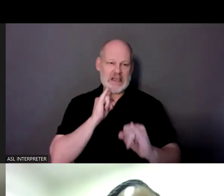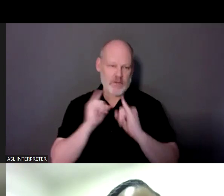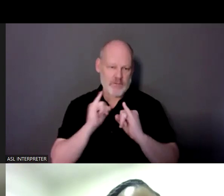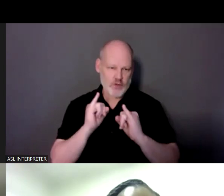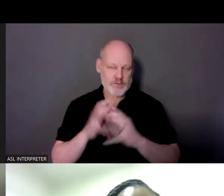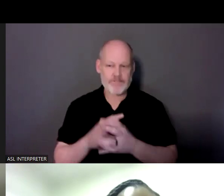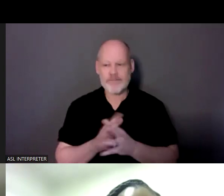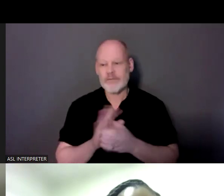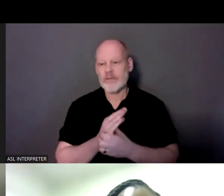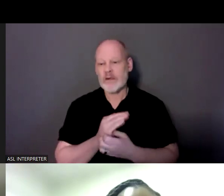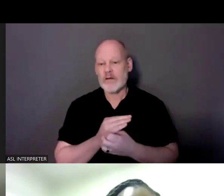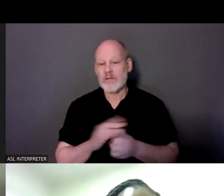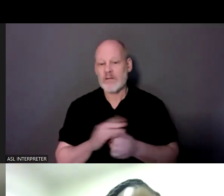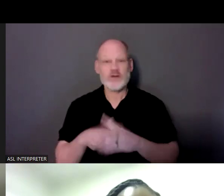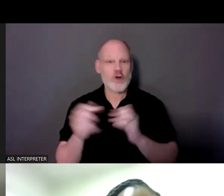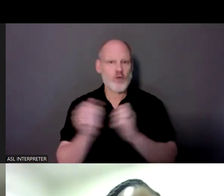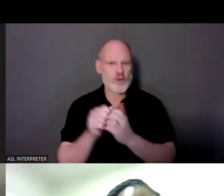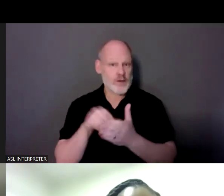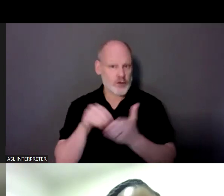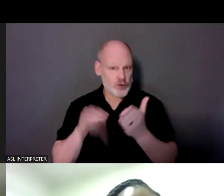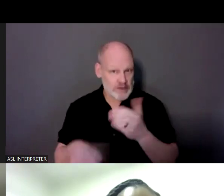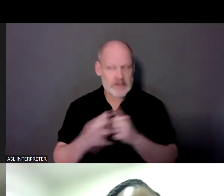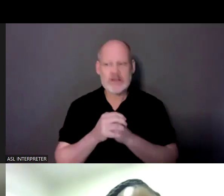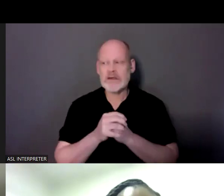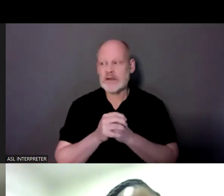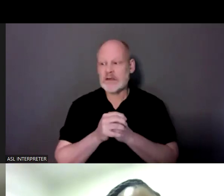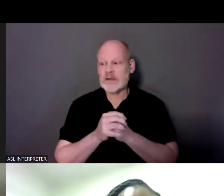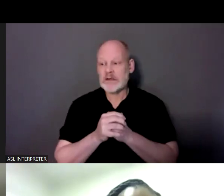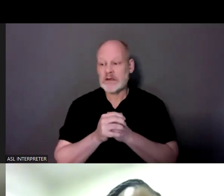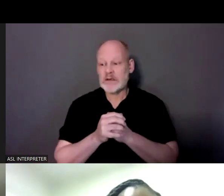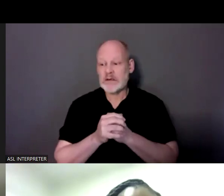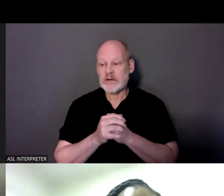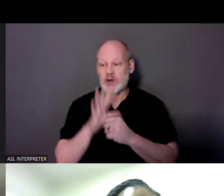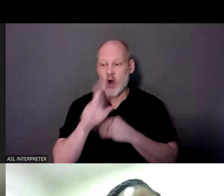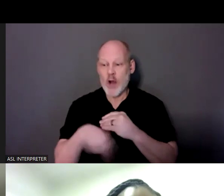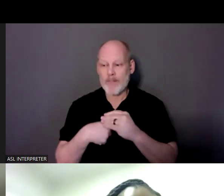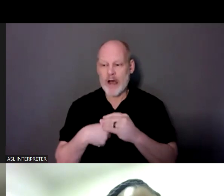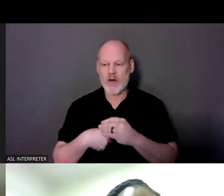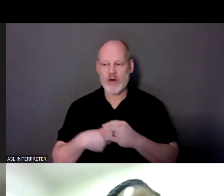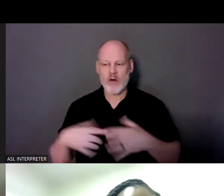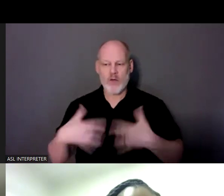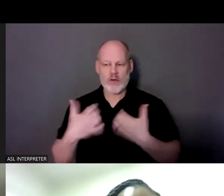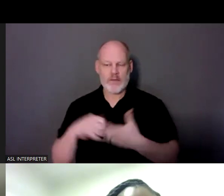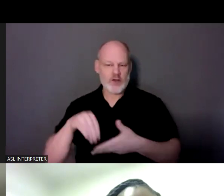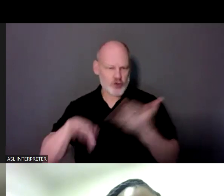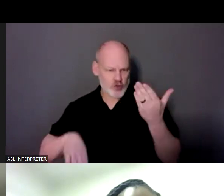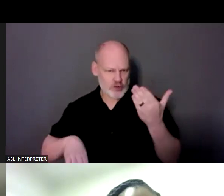with our students. We did a looking at what, where they at coming back from covid, how we